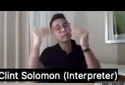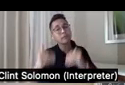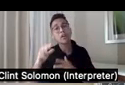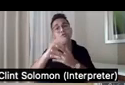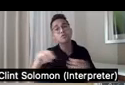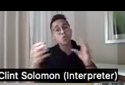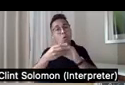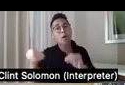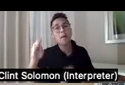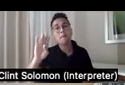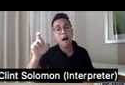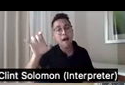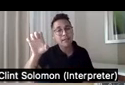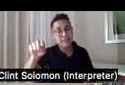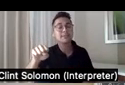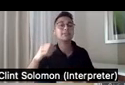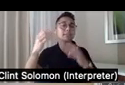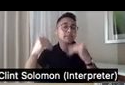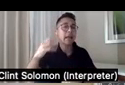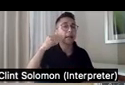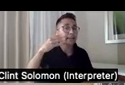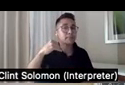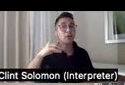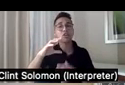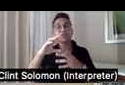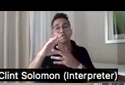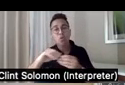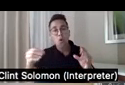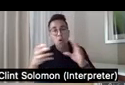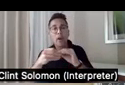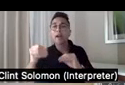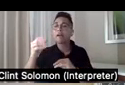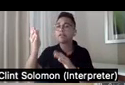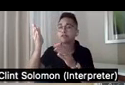experience stories also known as experience books which we'll talk about today